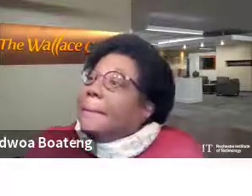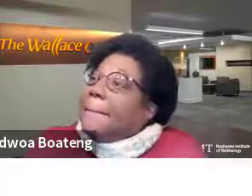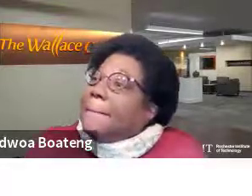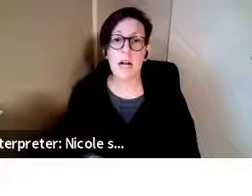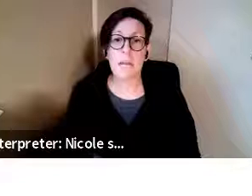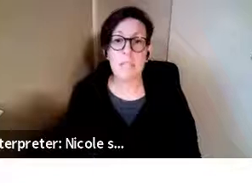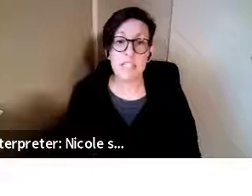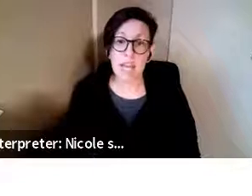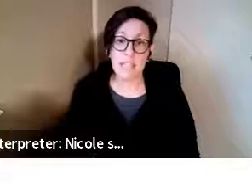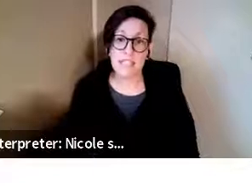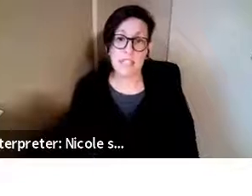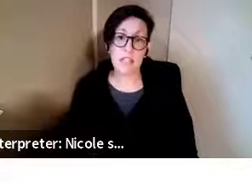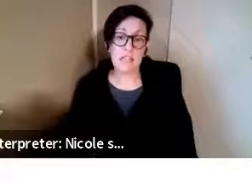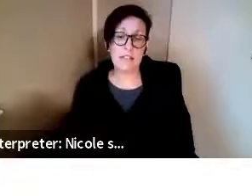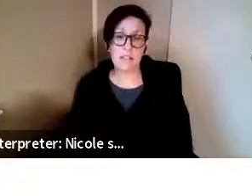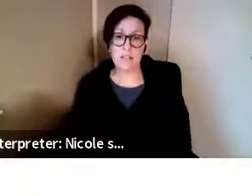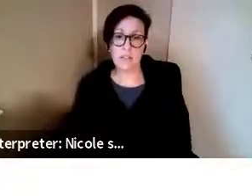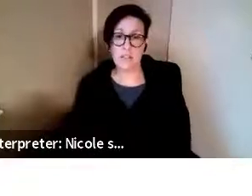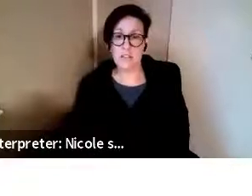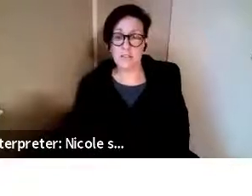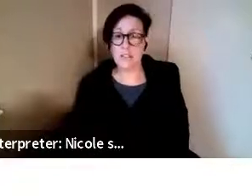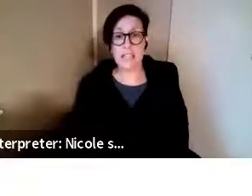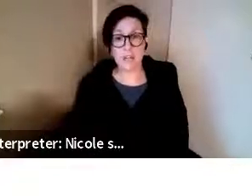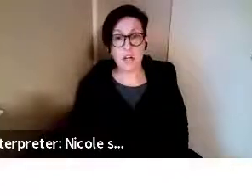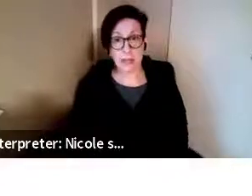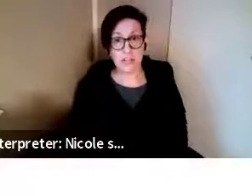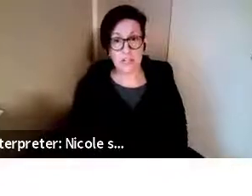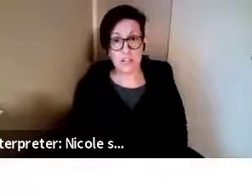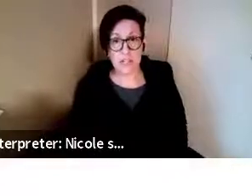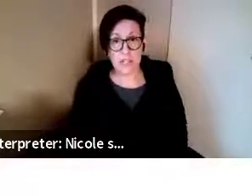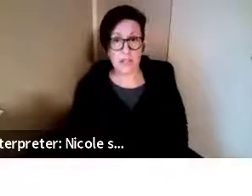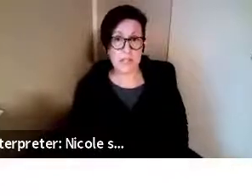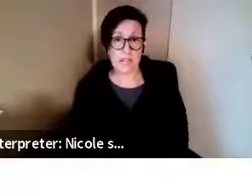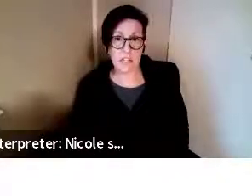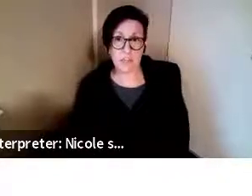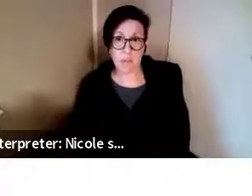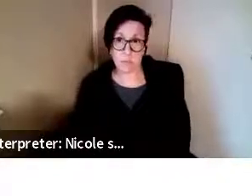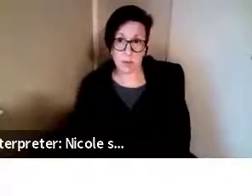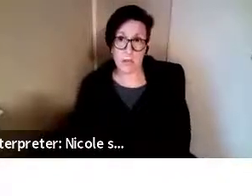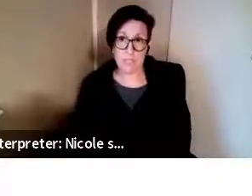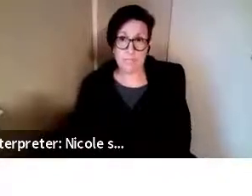Nicole she/her: Well, Michelle is saying she's interested in getting her master's degree to obtain a job promotion.